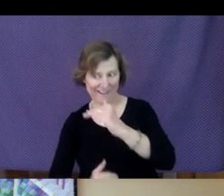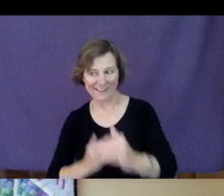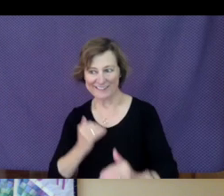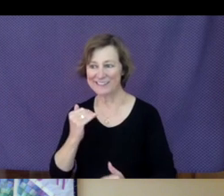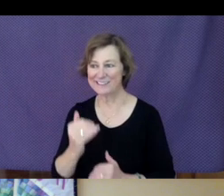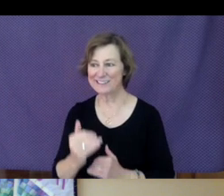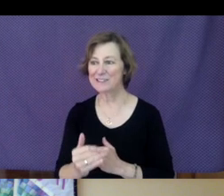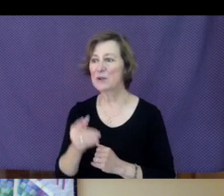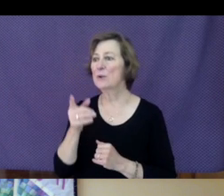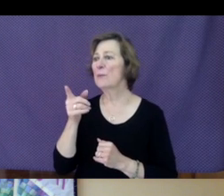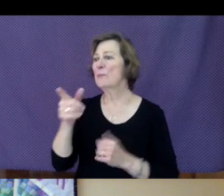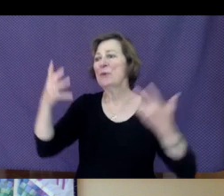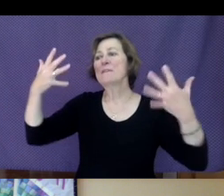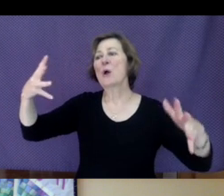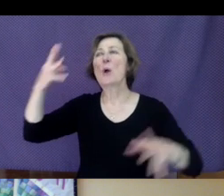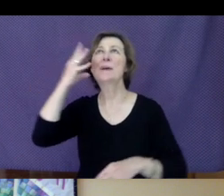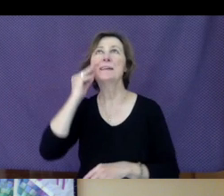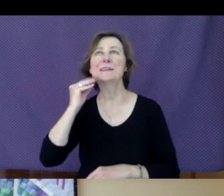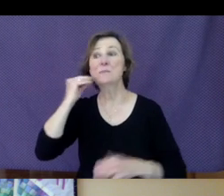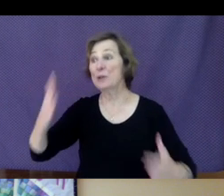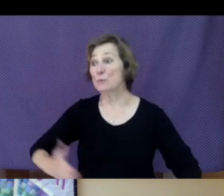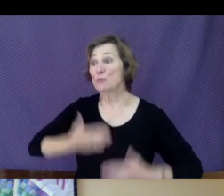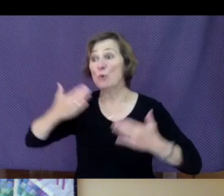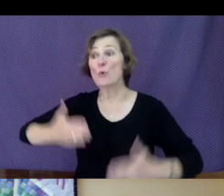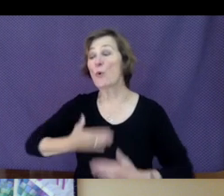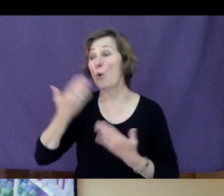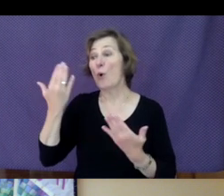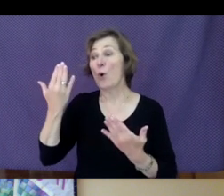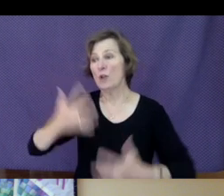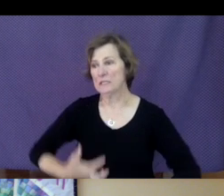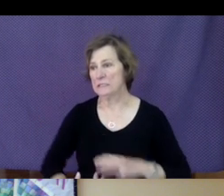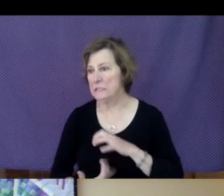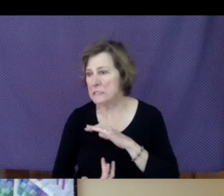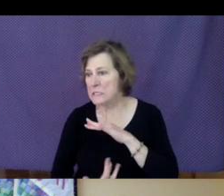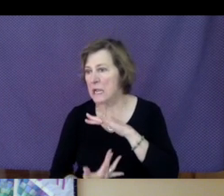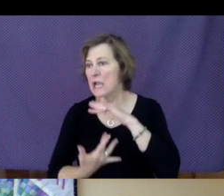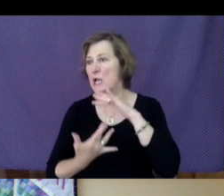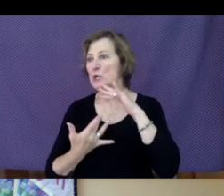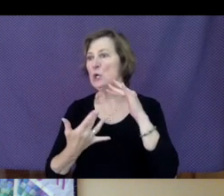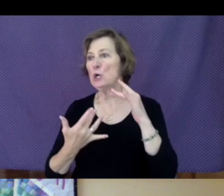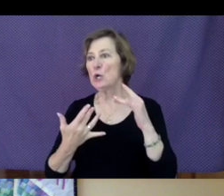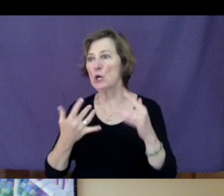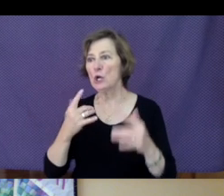You have experienced joy anger jealousy and love